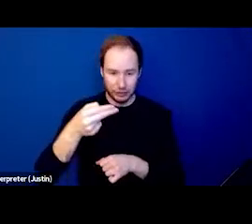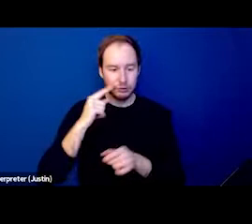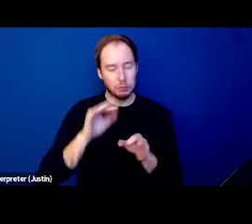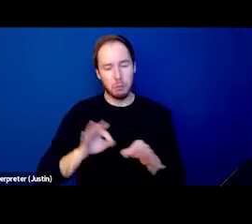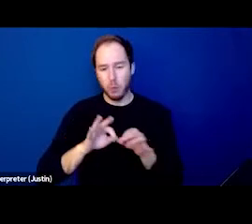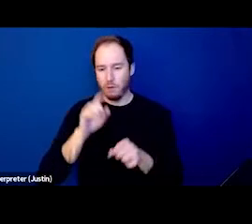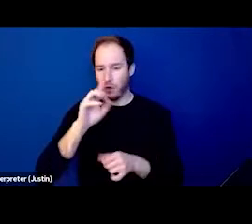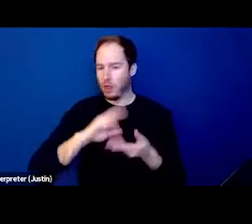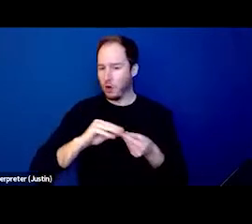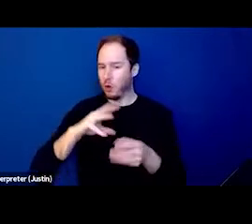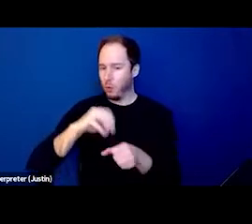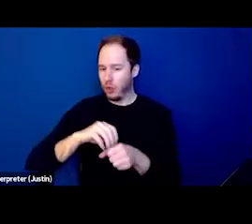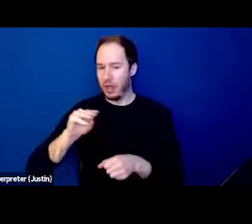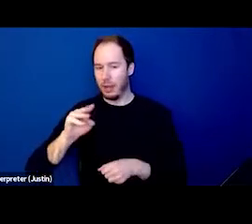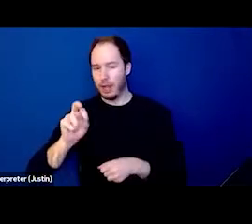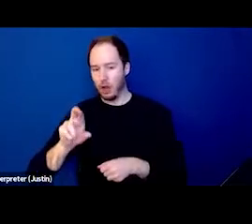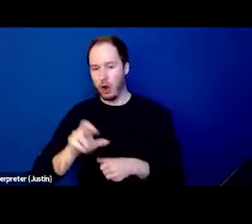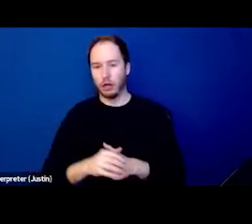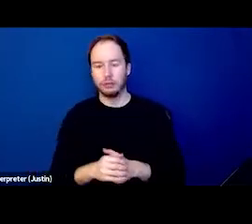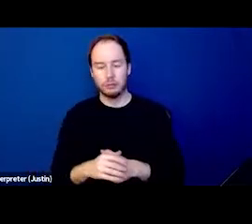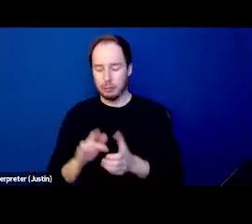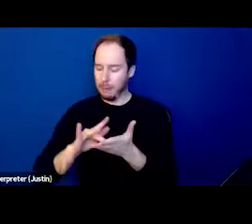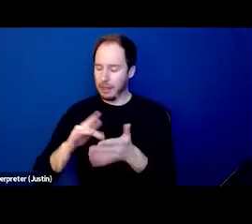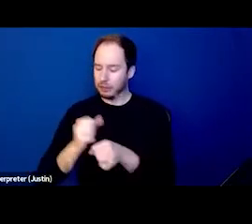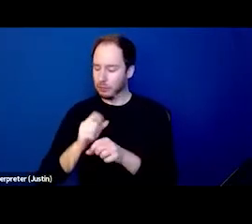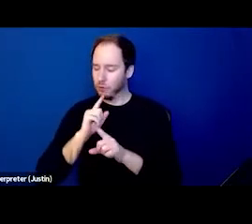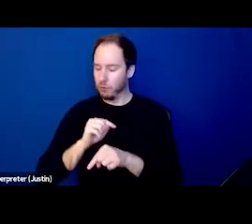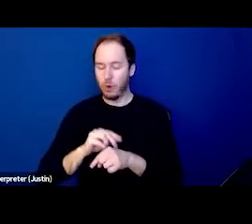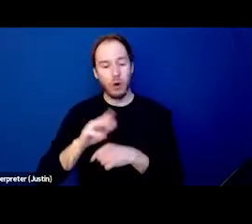in the medical summary report. All of these documents are located, like I said,